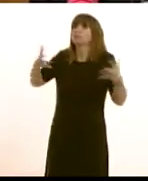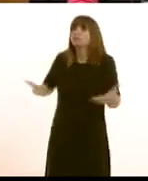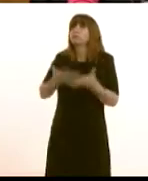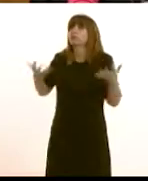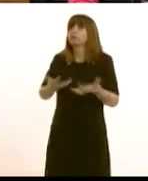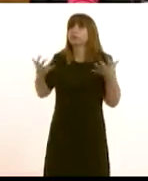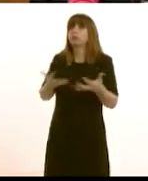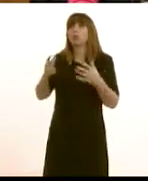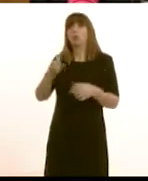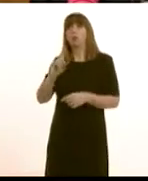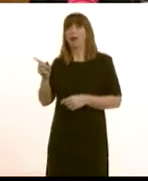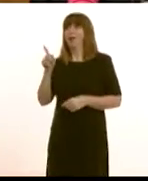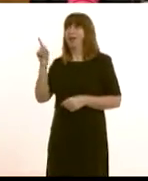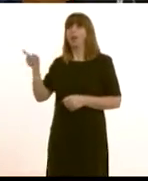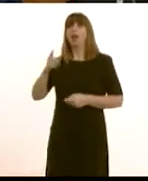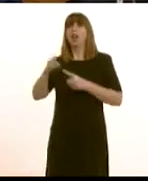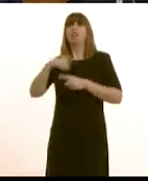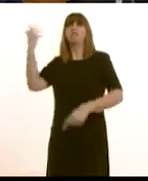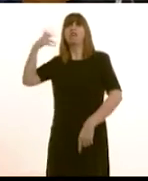well, that gives us no energy at all, does it?